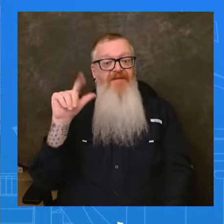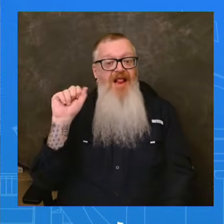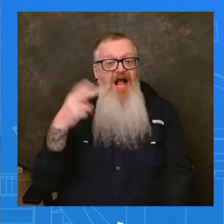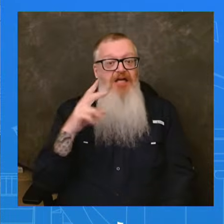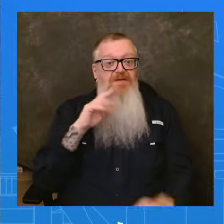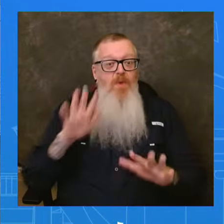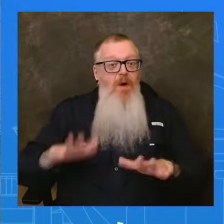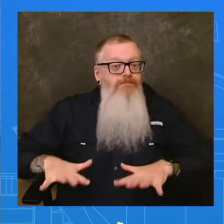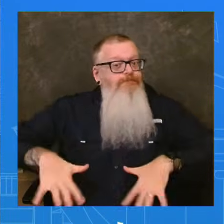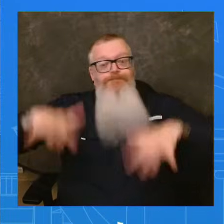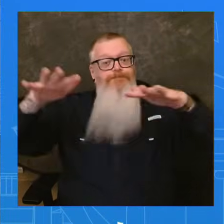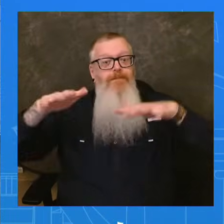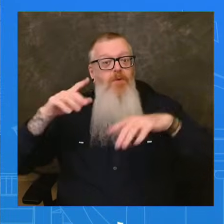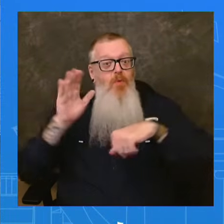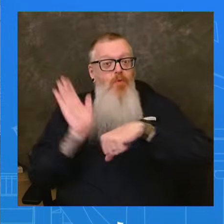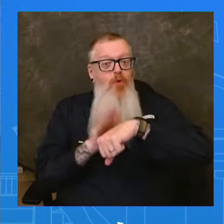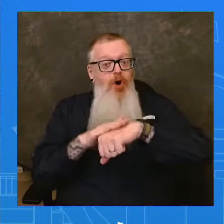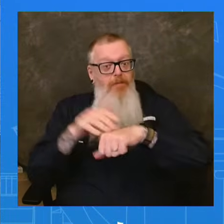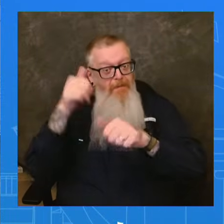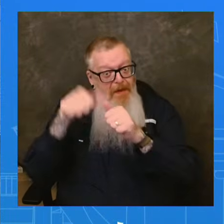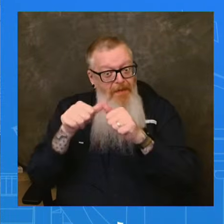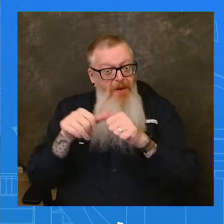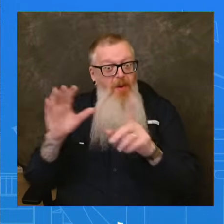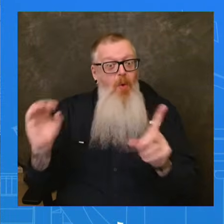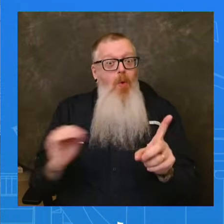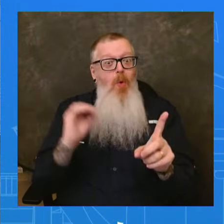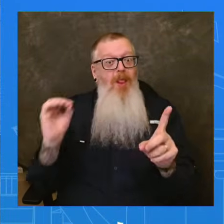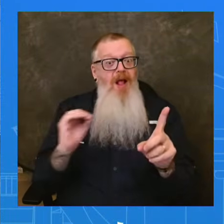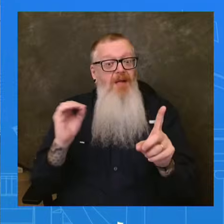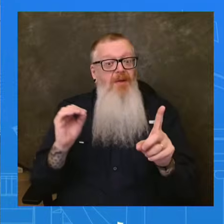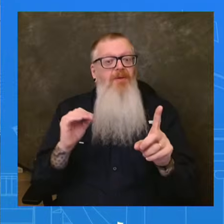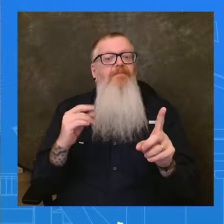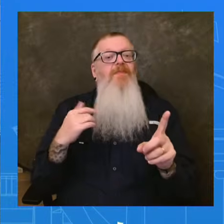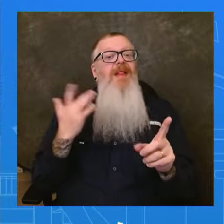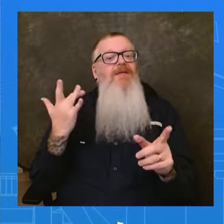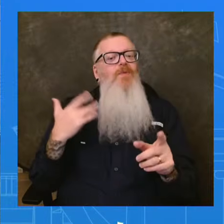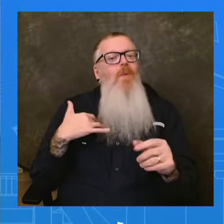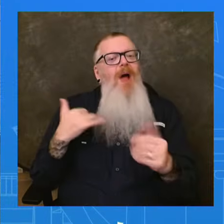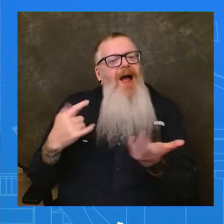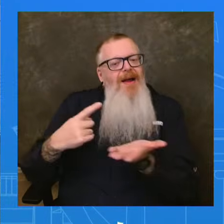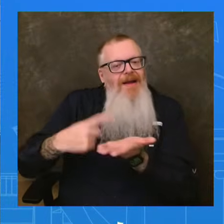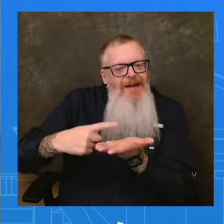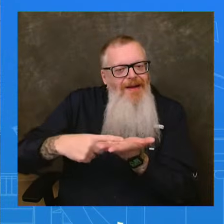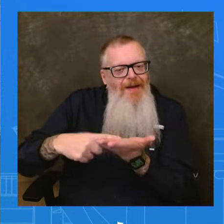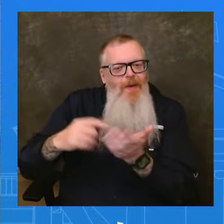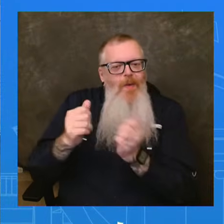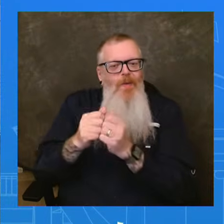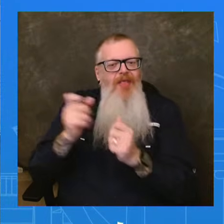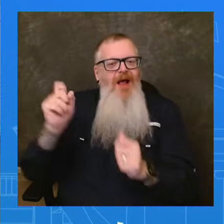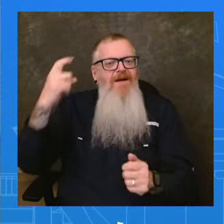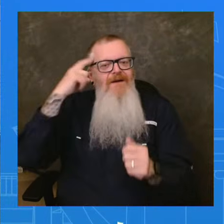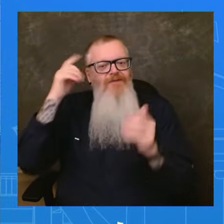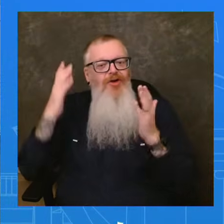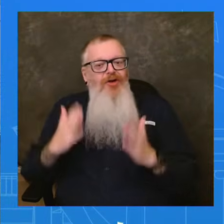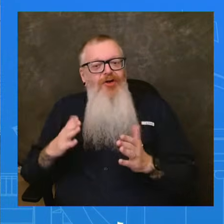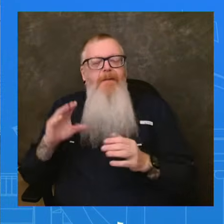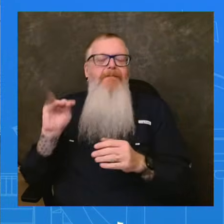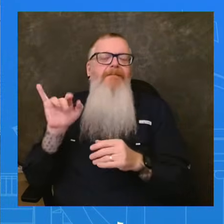and that's why I talked to the mayor of Orlando earlier today, to make sure he knew that even though the west coast is getting a lot of focus on this, that the east coast